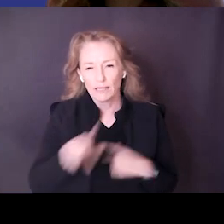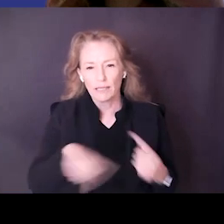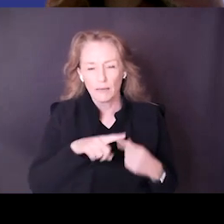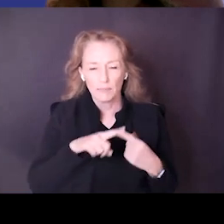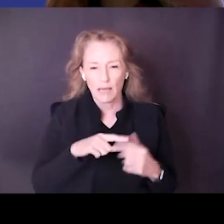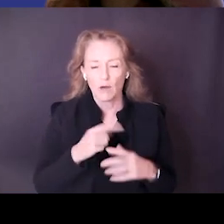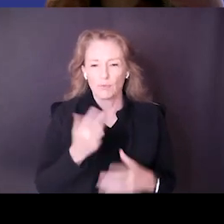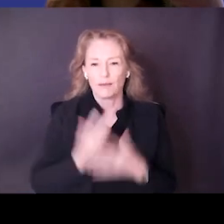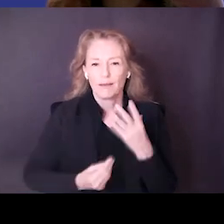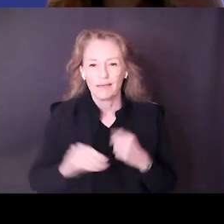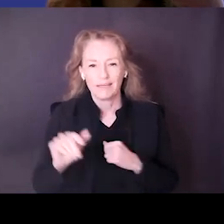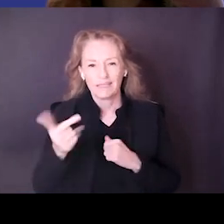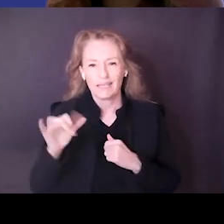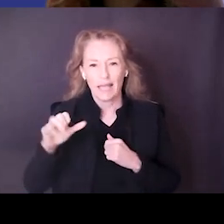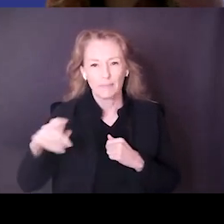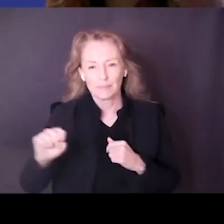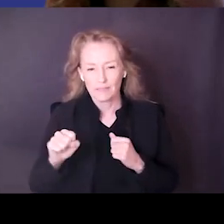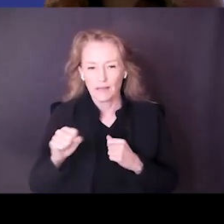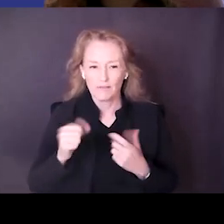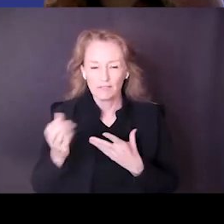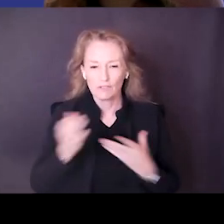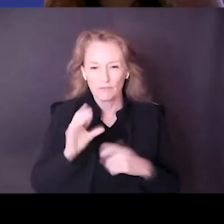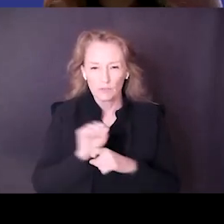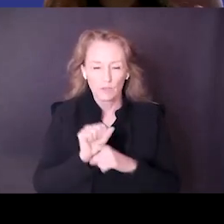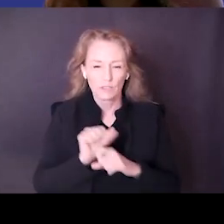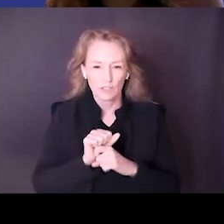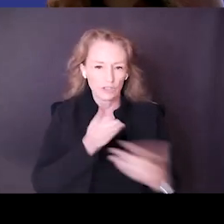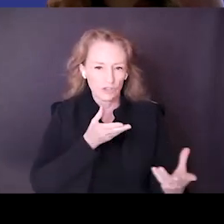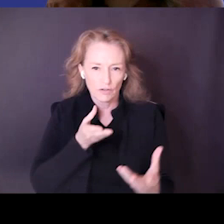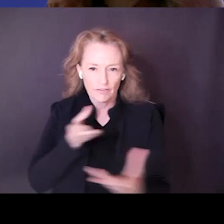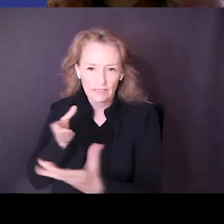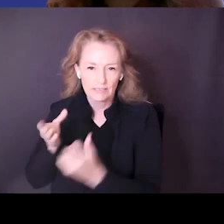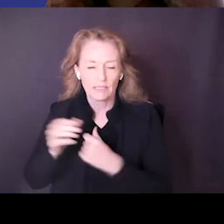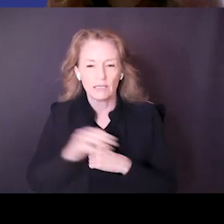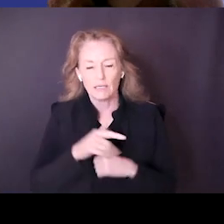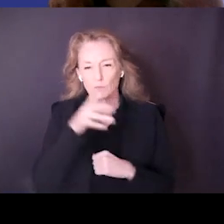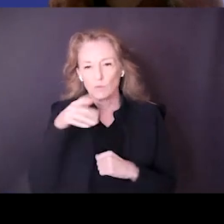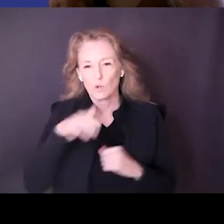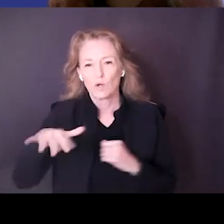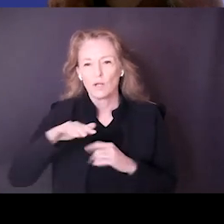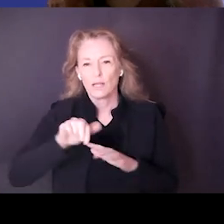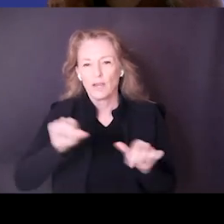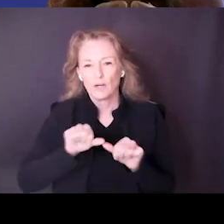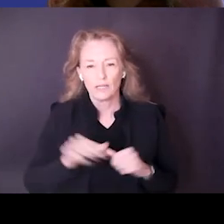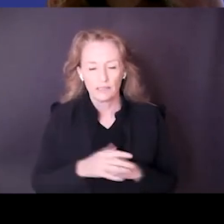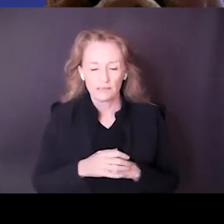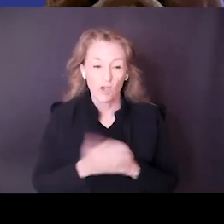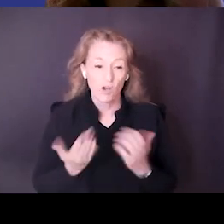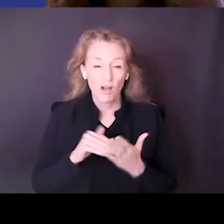SERVING RURAL AND REMOTE AREAS. WE HEARD THAT SOMETIMES THEY WERE THE ONLY BEHAVIORAL HEALTH